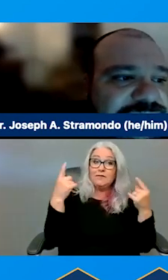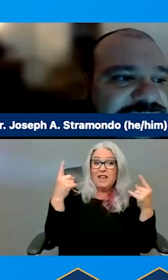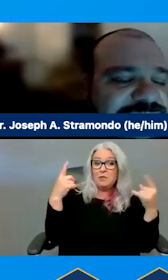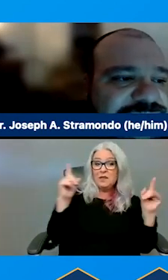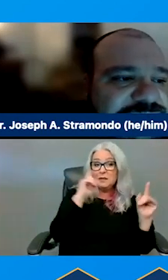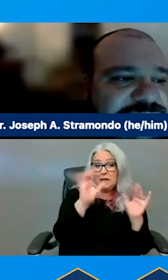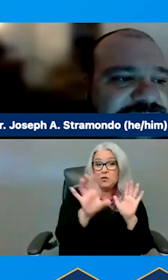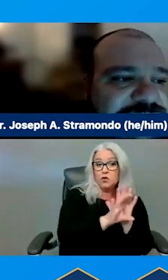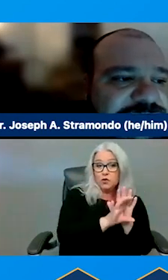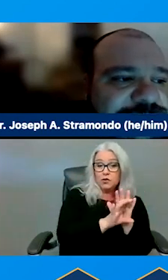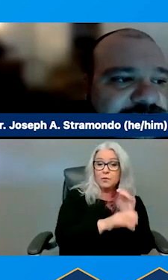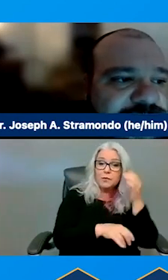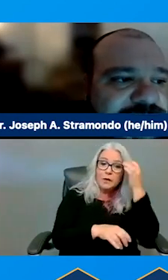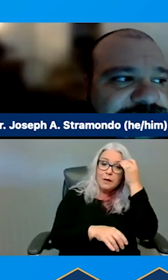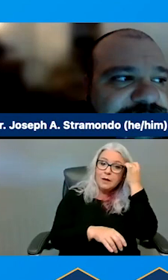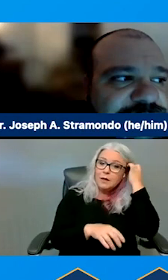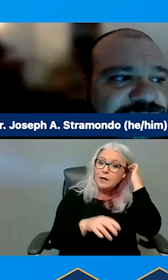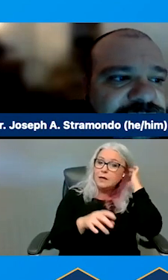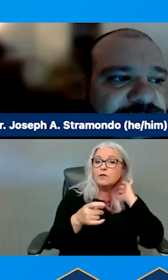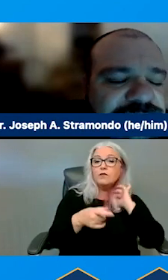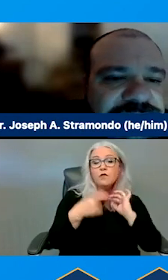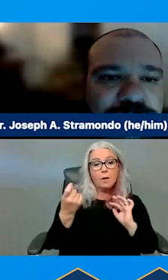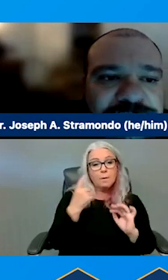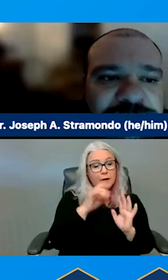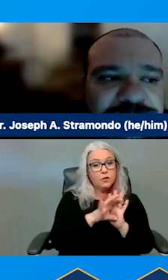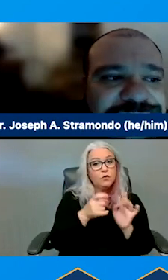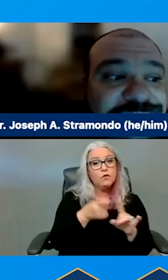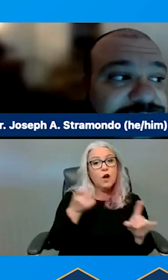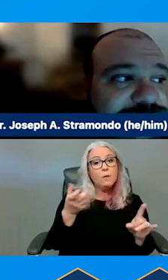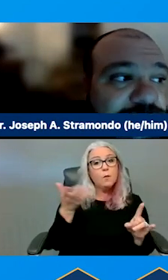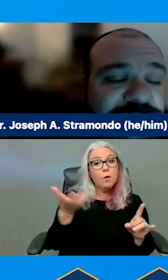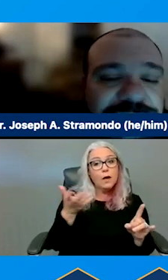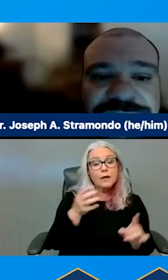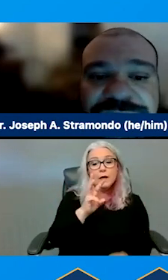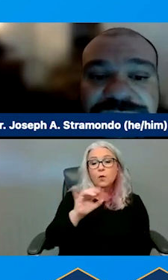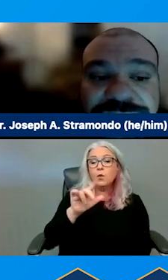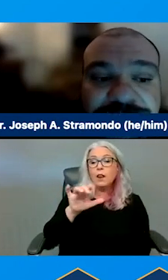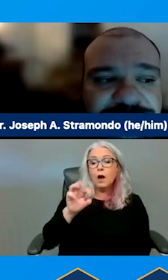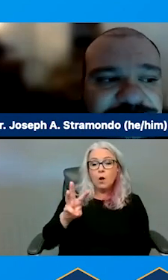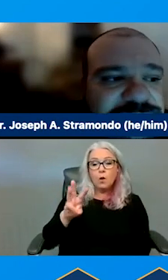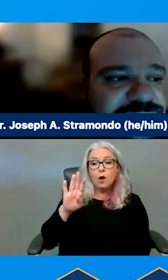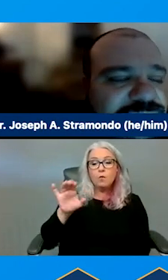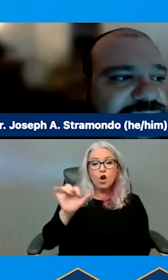you might recognize it. It is a photograph from willow brook